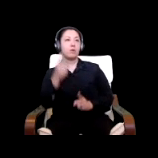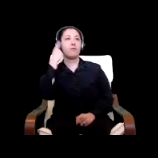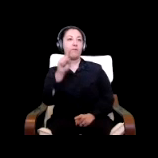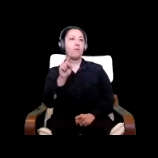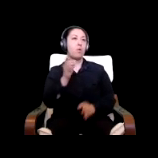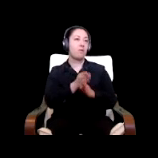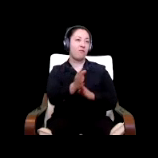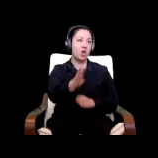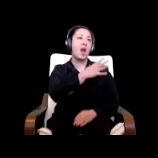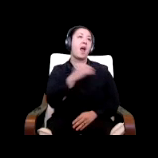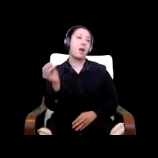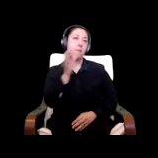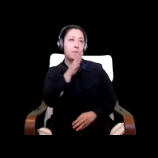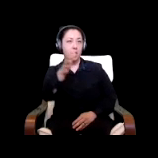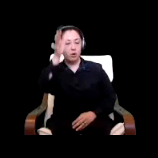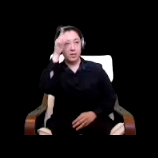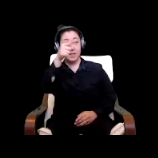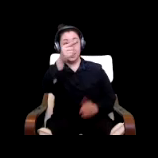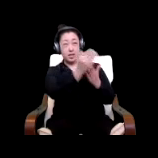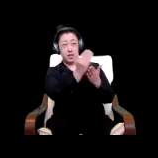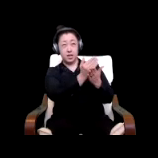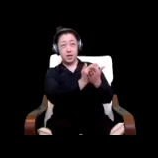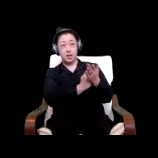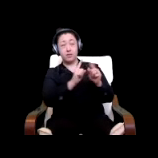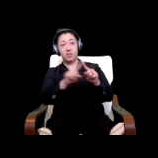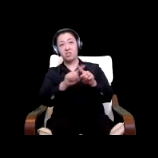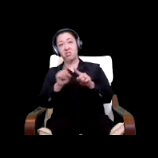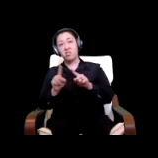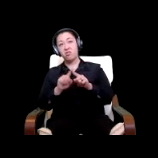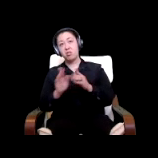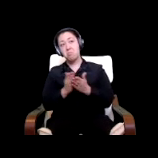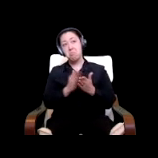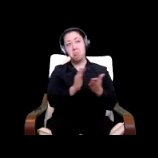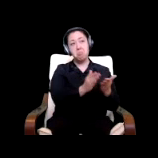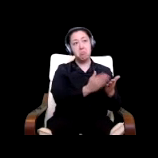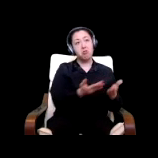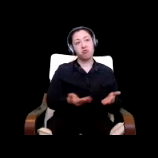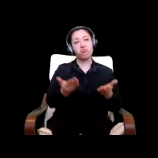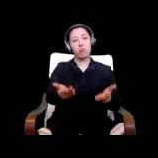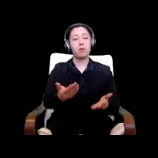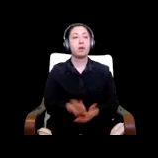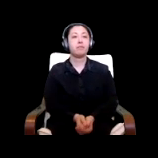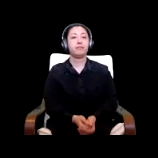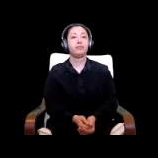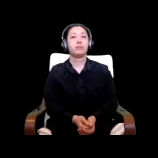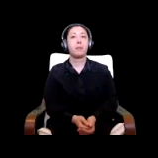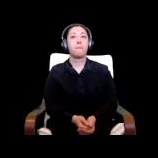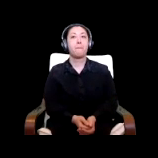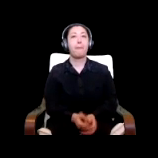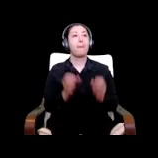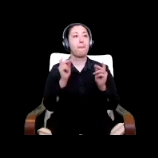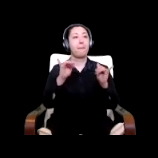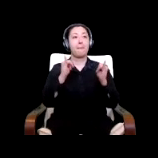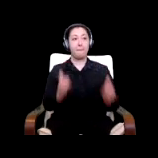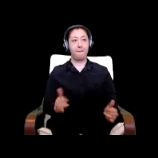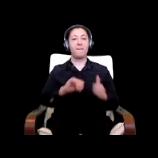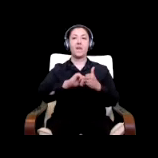And then at selected reference list. You can using the checklist. How this should actually